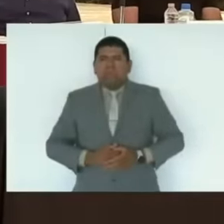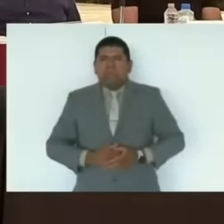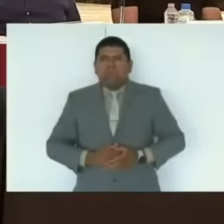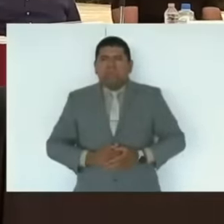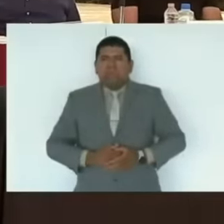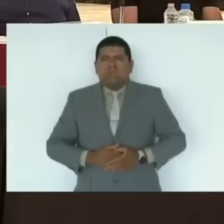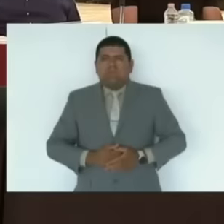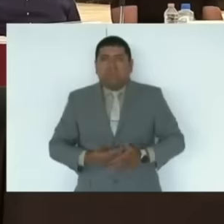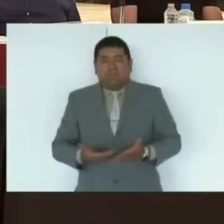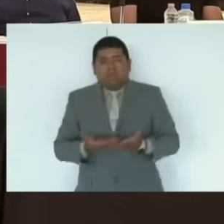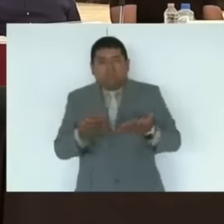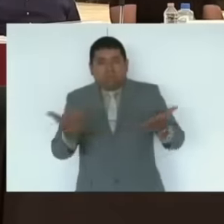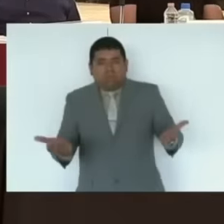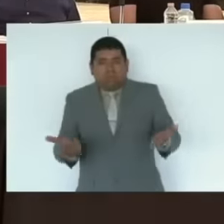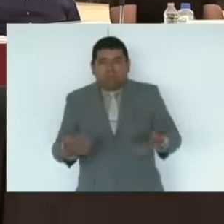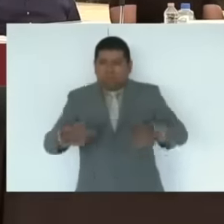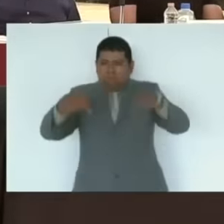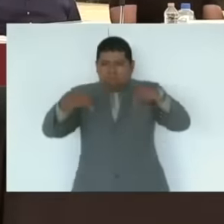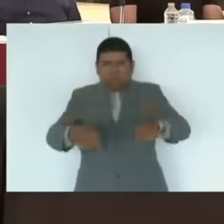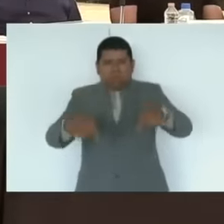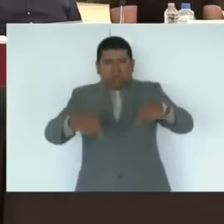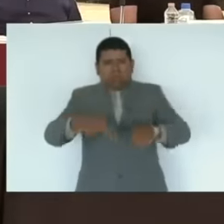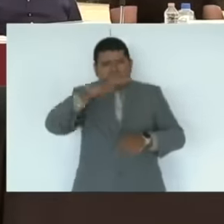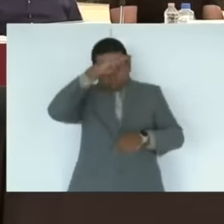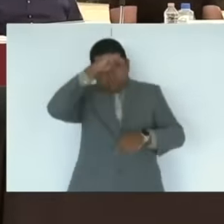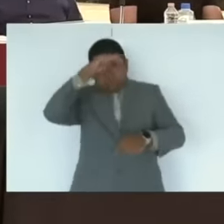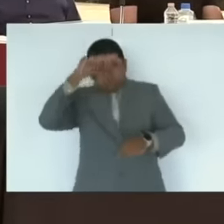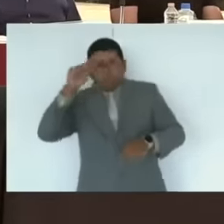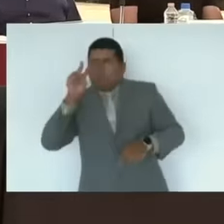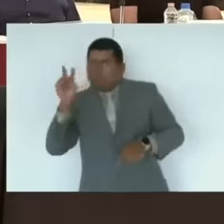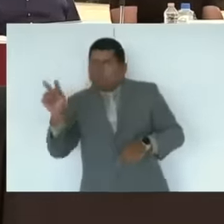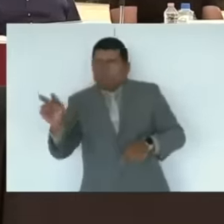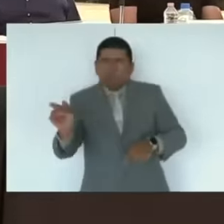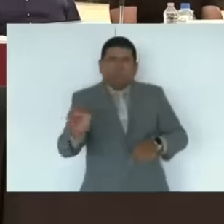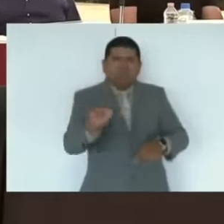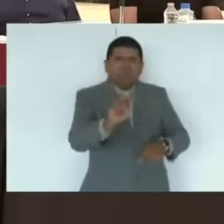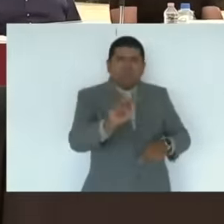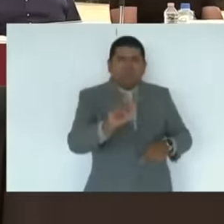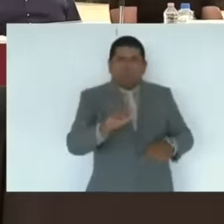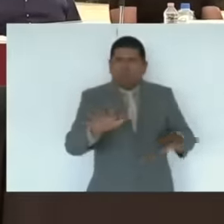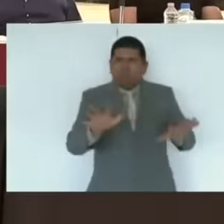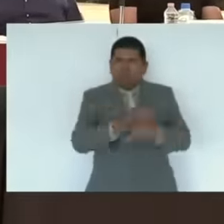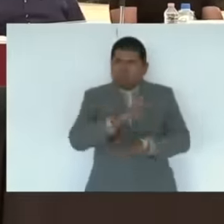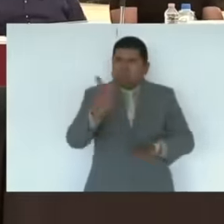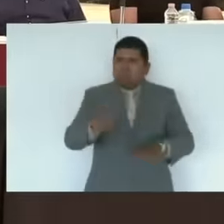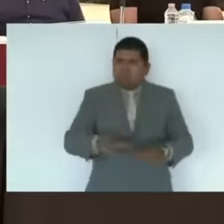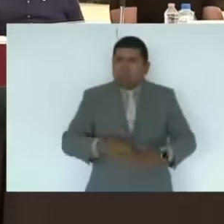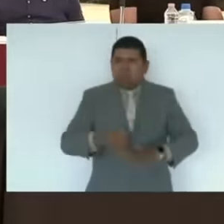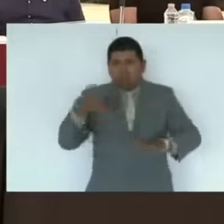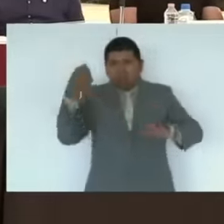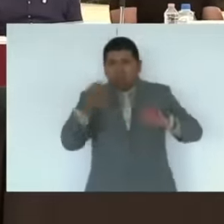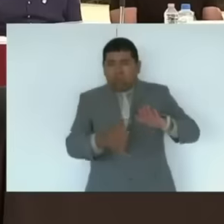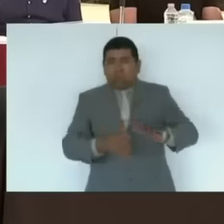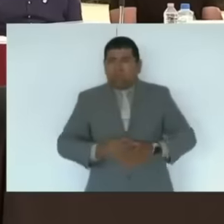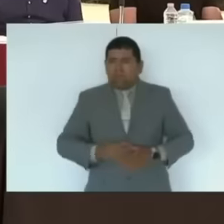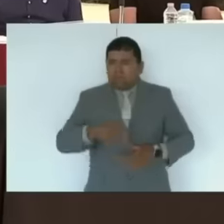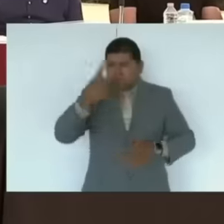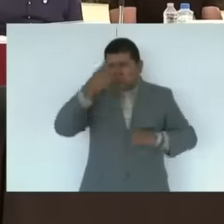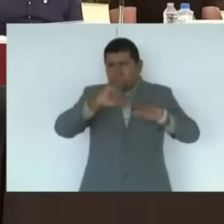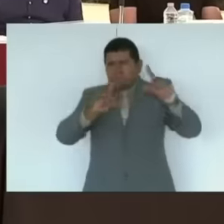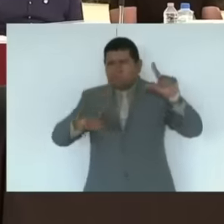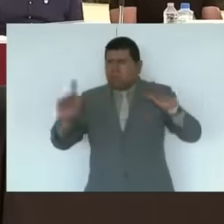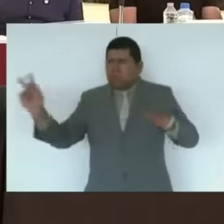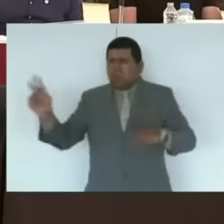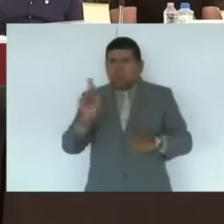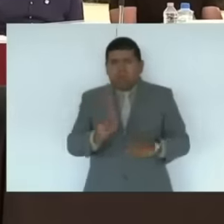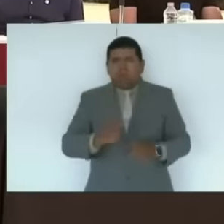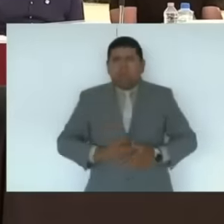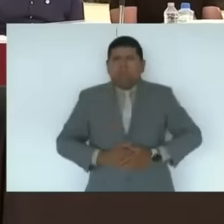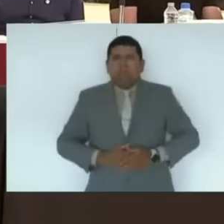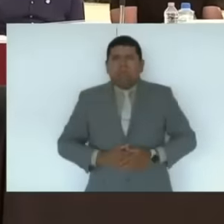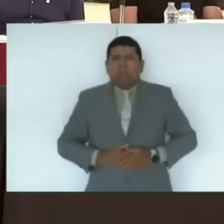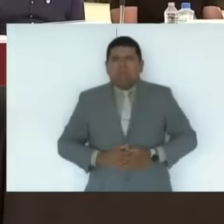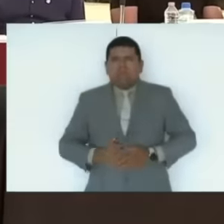and here in Narit you can see the profound transformation and throughout the country I have had the opportunity to